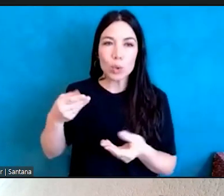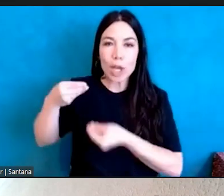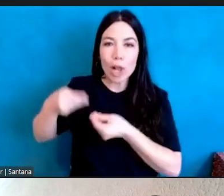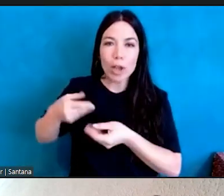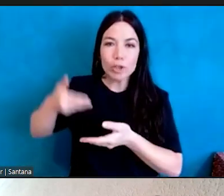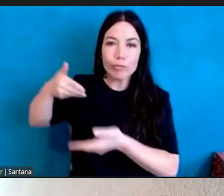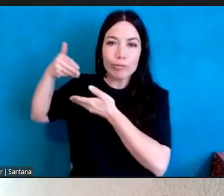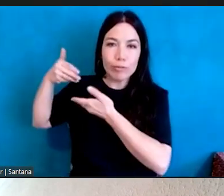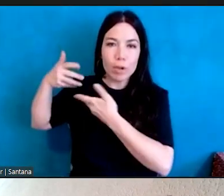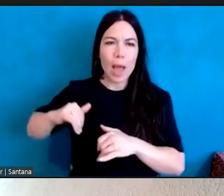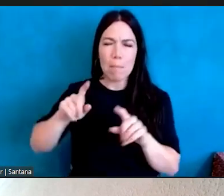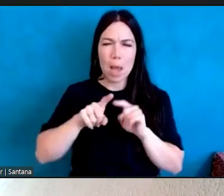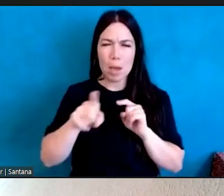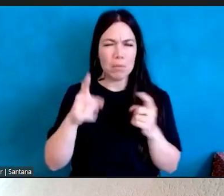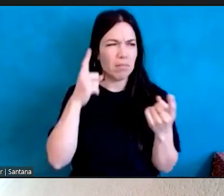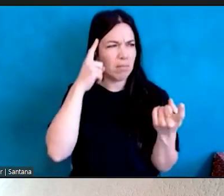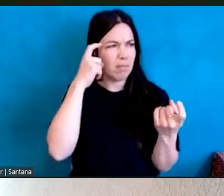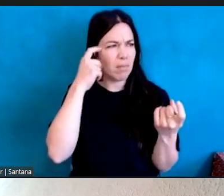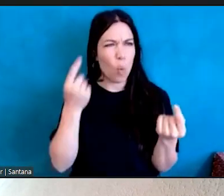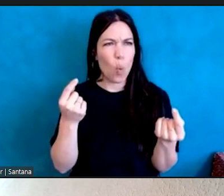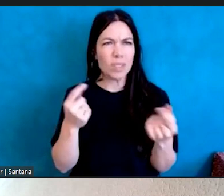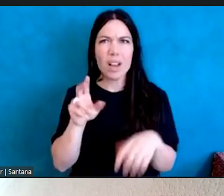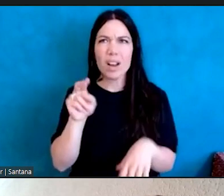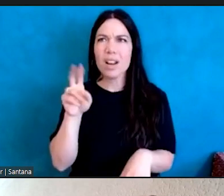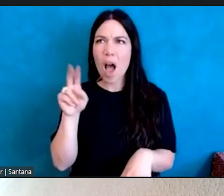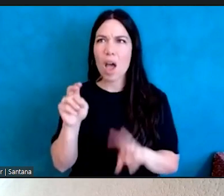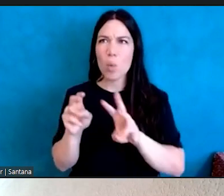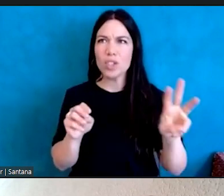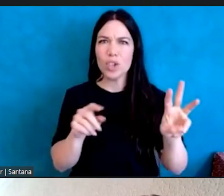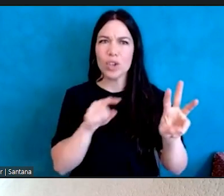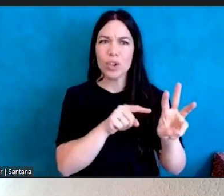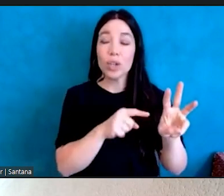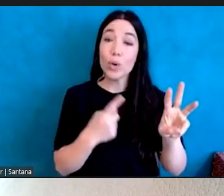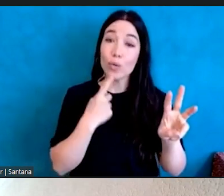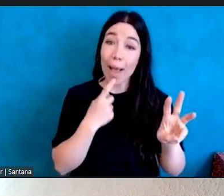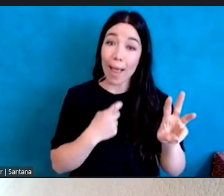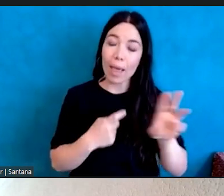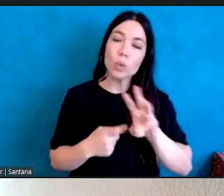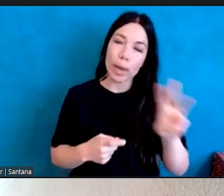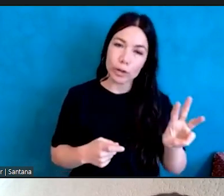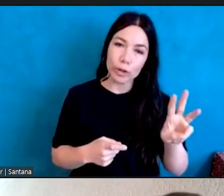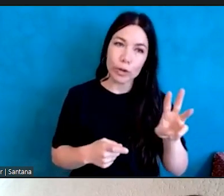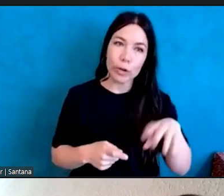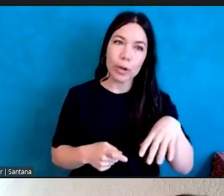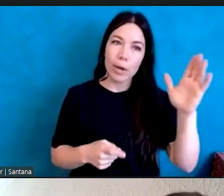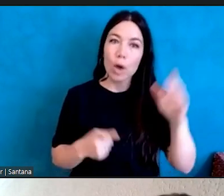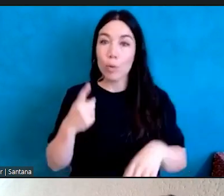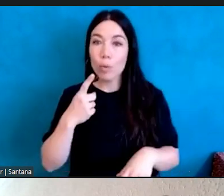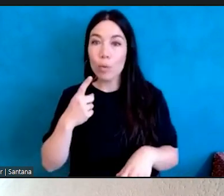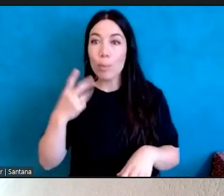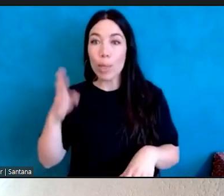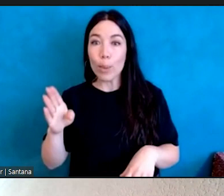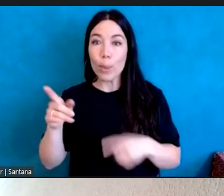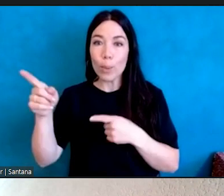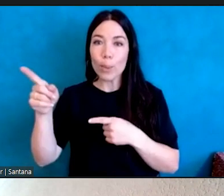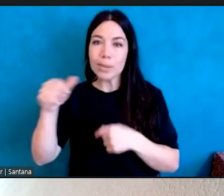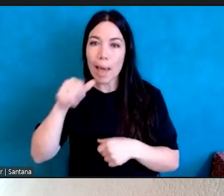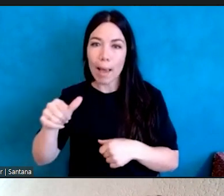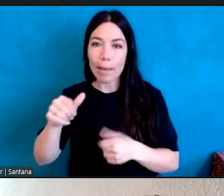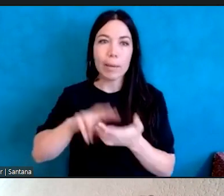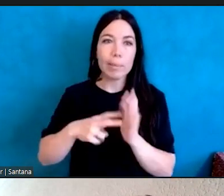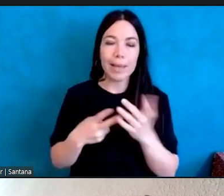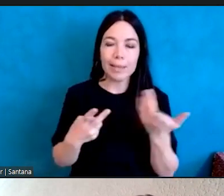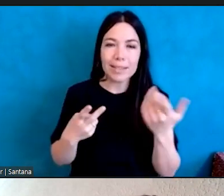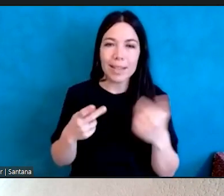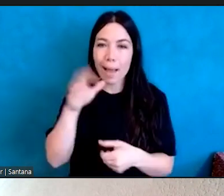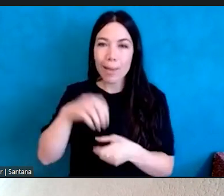So, red is Western and blue is non-Western, so excludes, North America, Europe, Australia, New Zealand, etc.